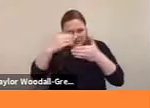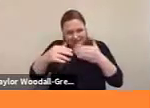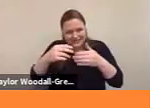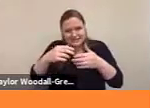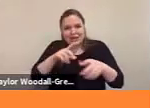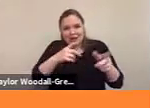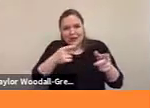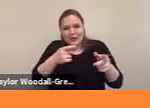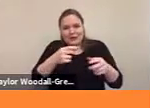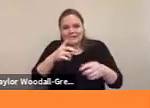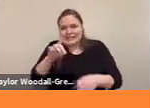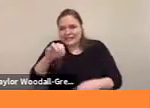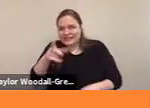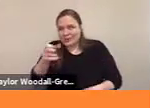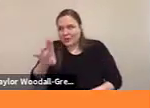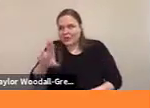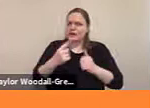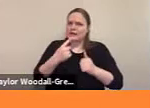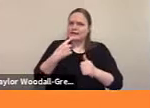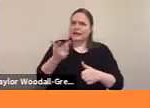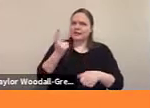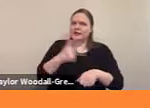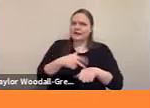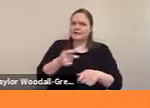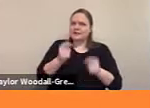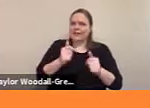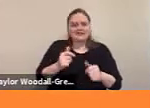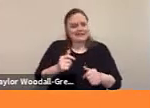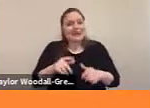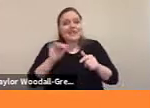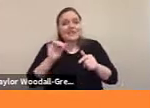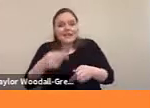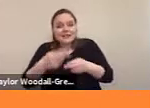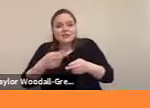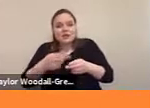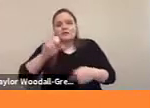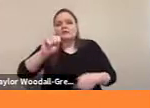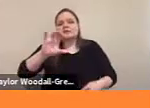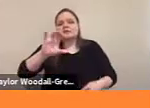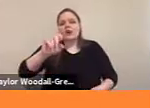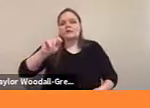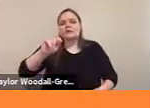And that's sometimes referred to as Scotopic Sensitivity Syndrome or visual stress.